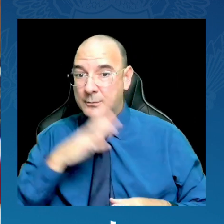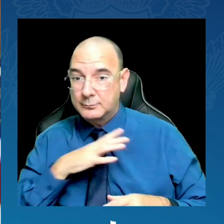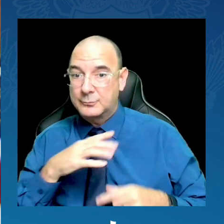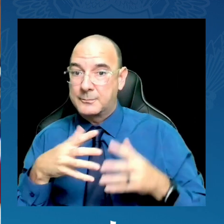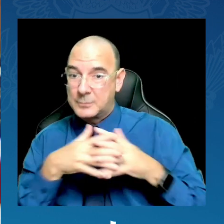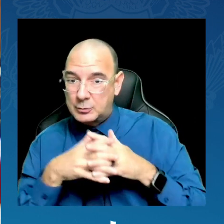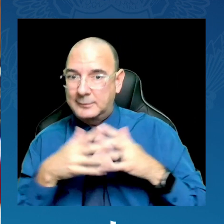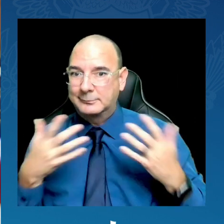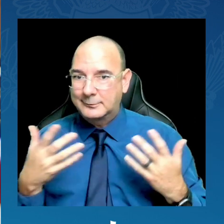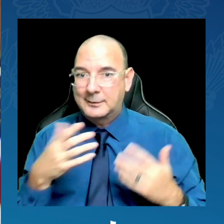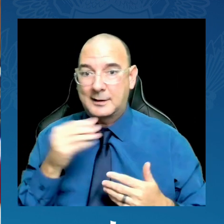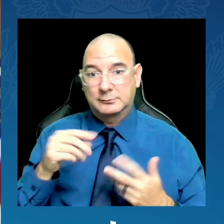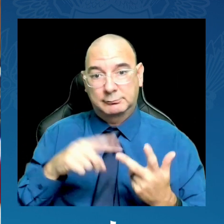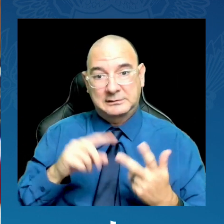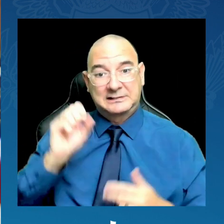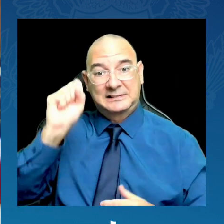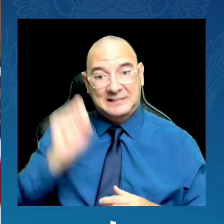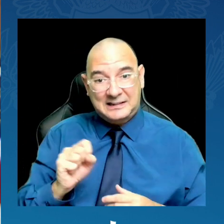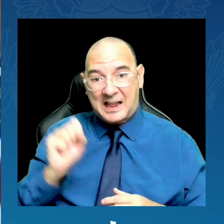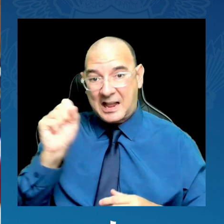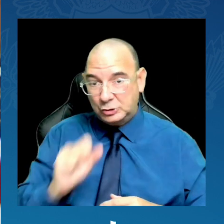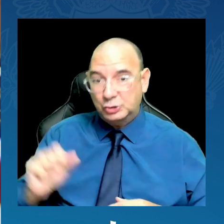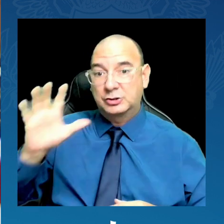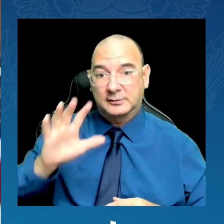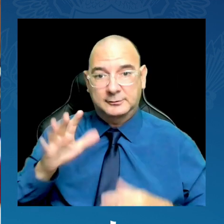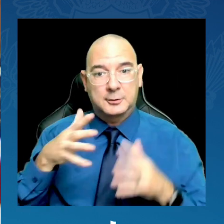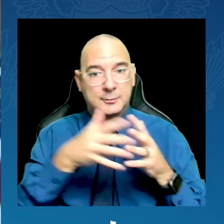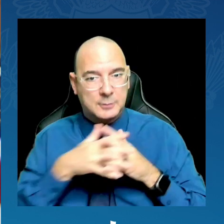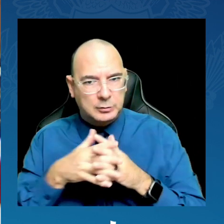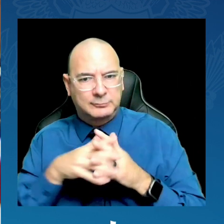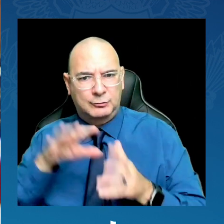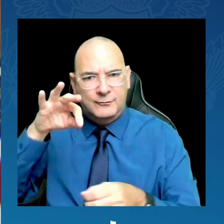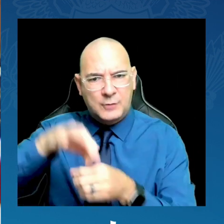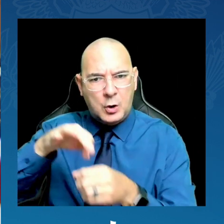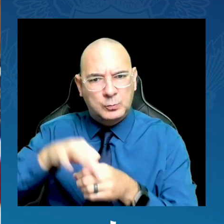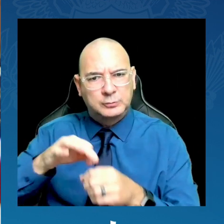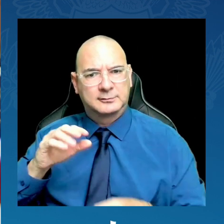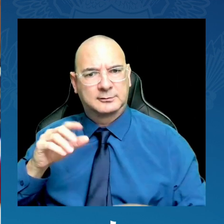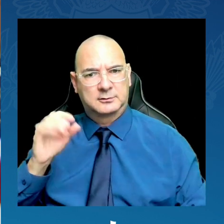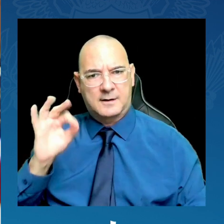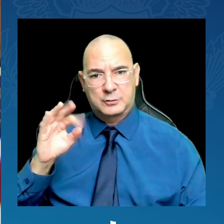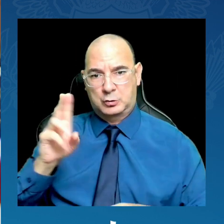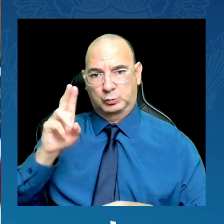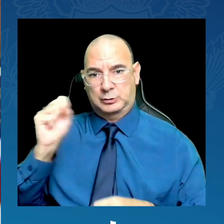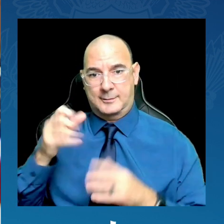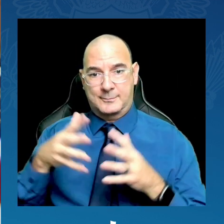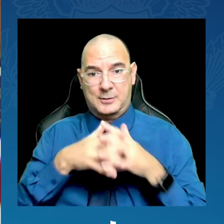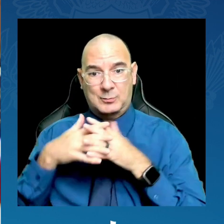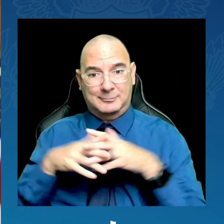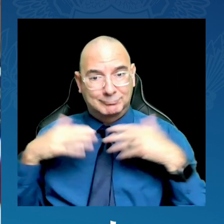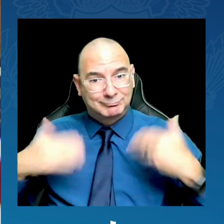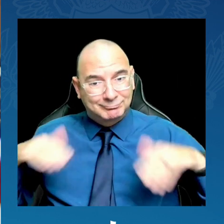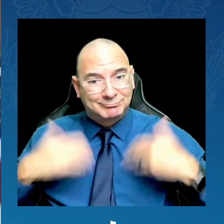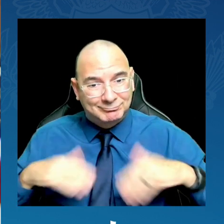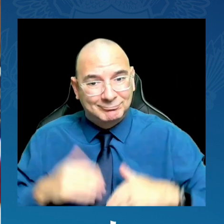to be elected Vice president of the United States of America. Artemus will land the first woman